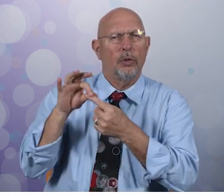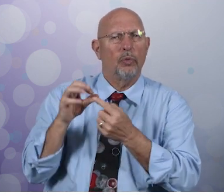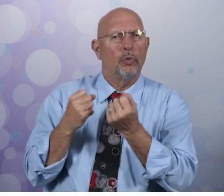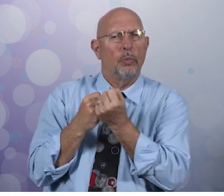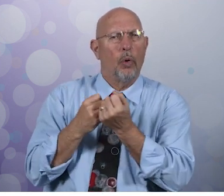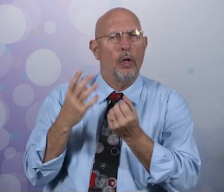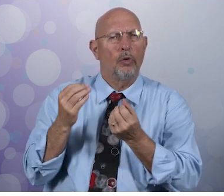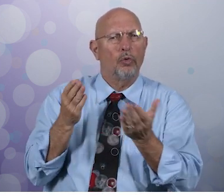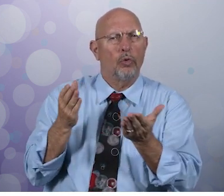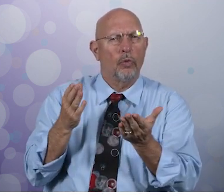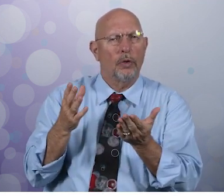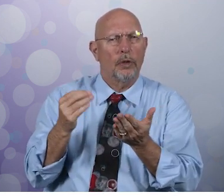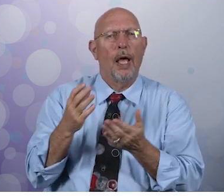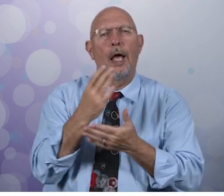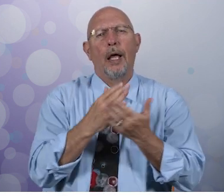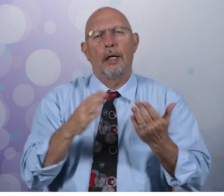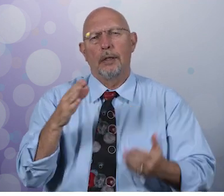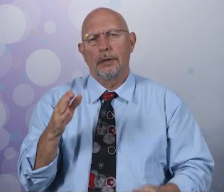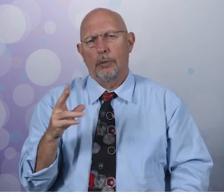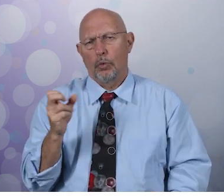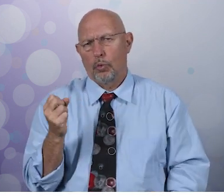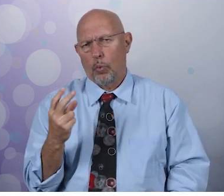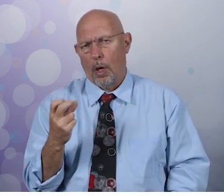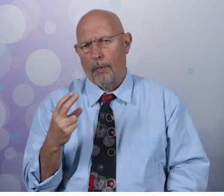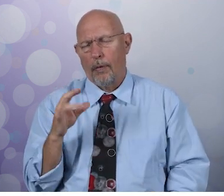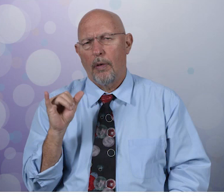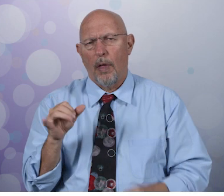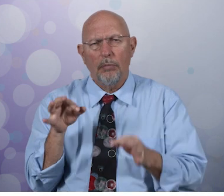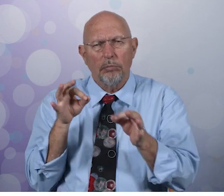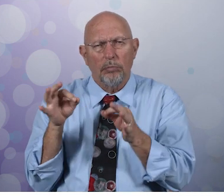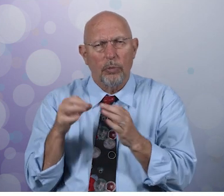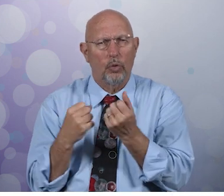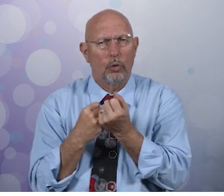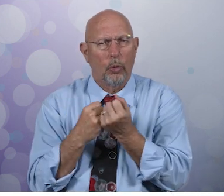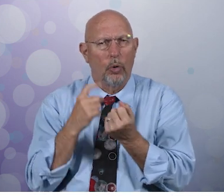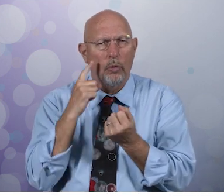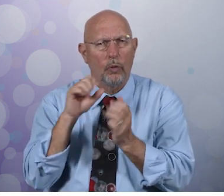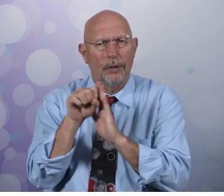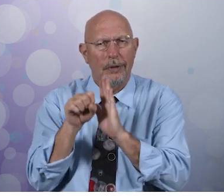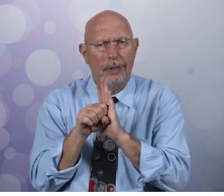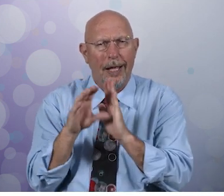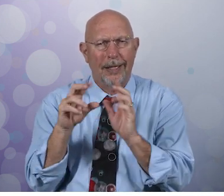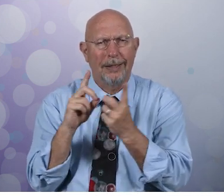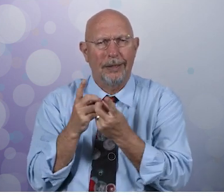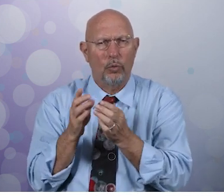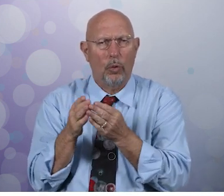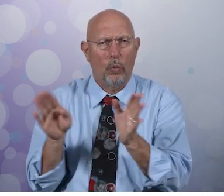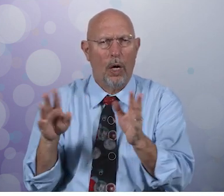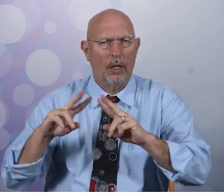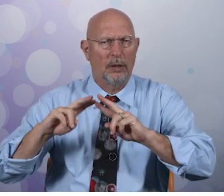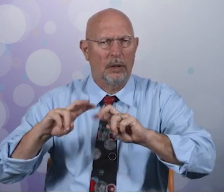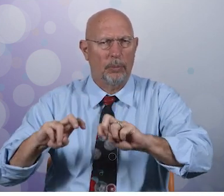and Section 12 which outlines supports for state and district-wide assessments for more